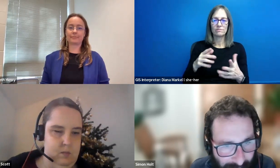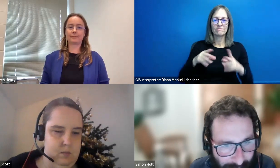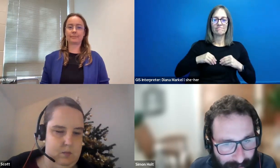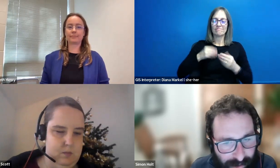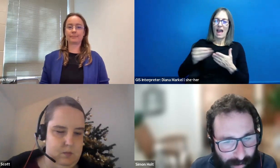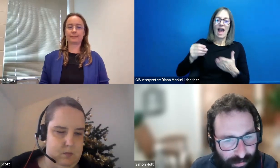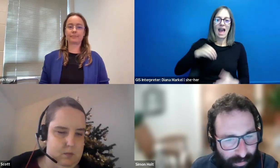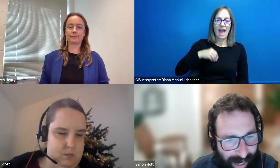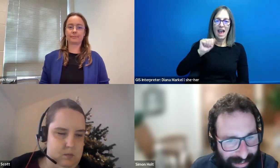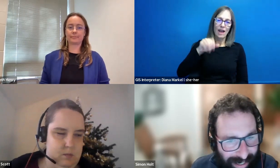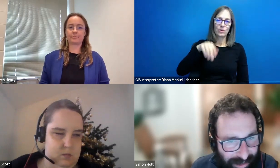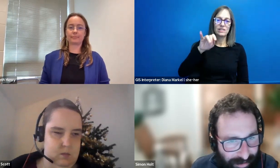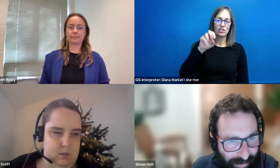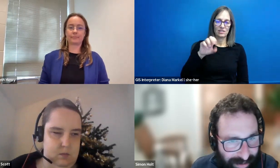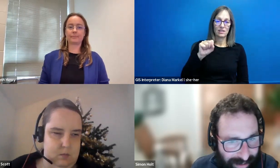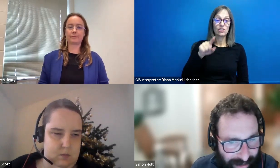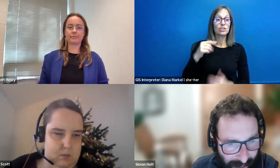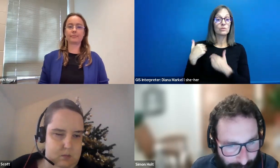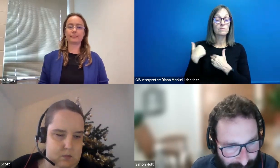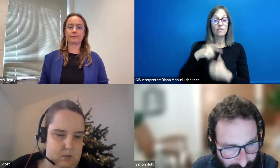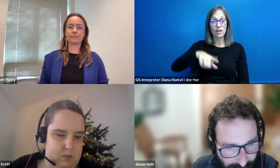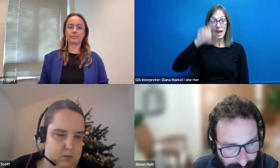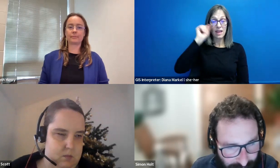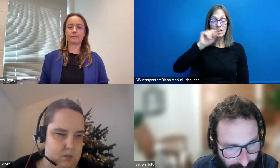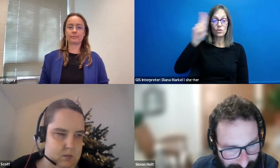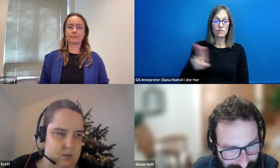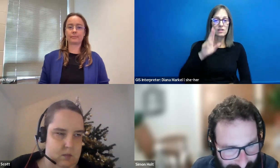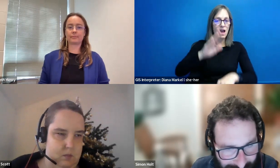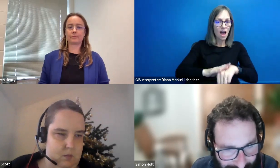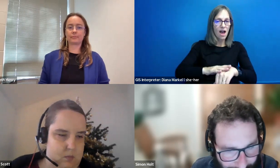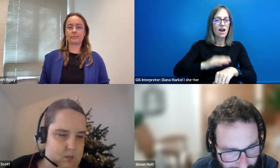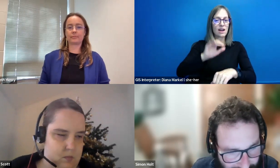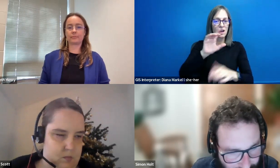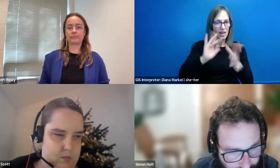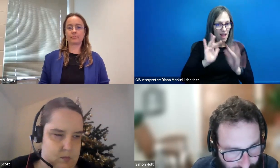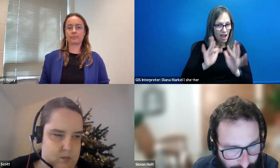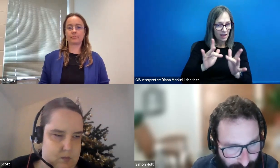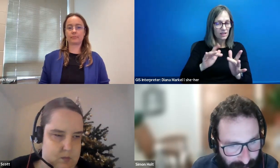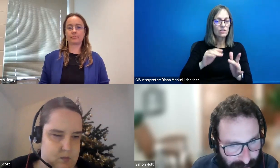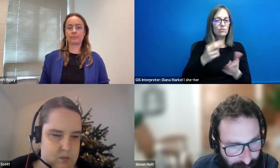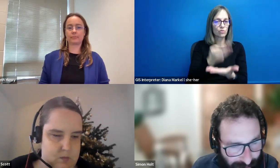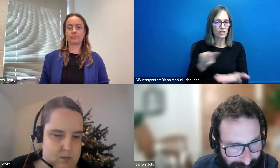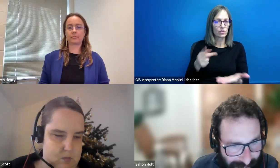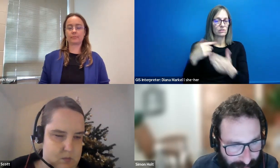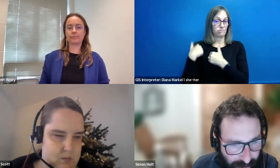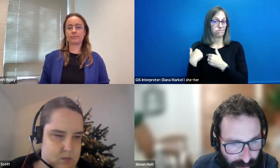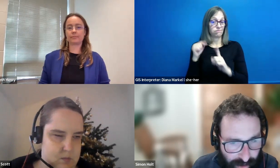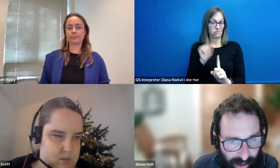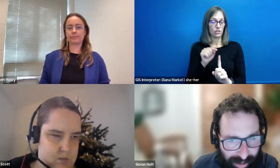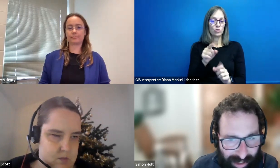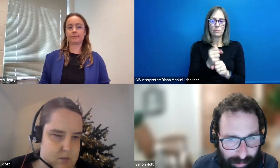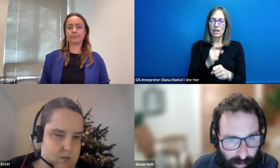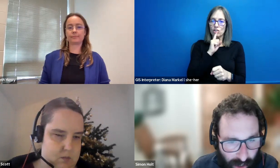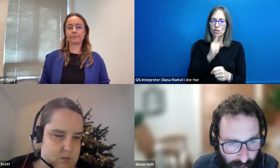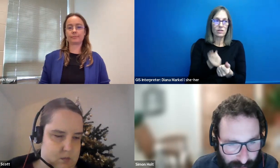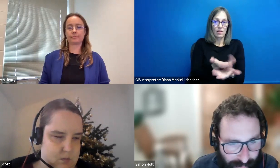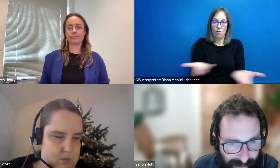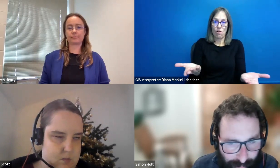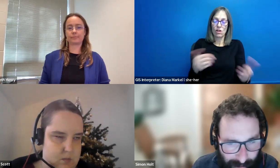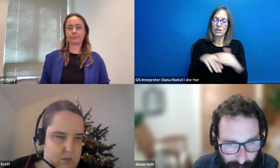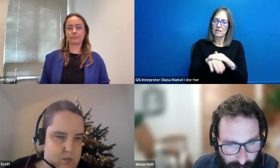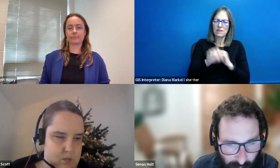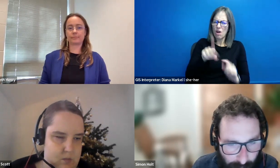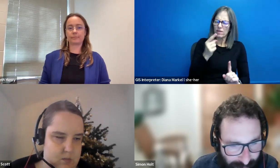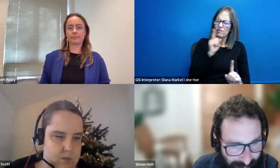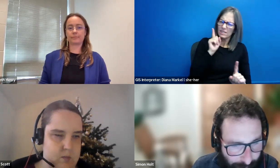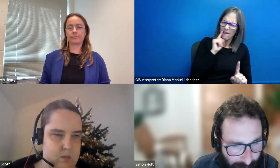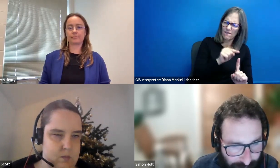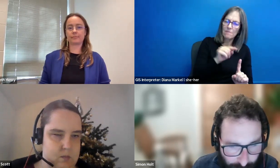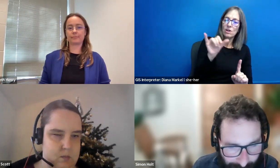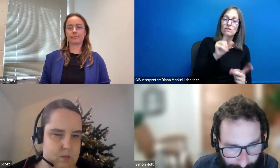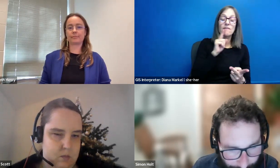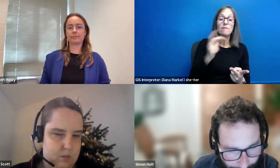Simon Holt: being responsible for Gallaudet University Library's online resources, she is responsible for ensuring that the resources are accessible not only for deaf people, but for DeafBlind as well.